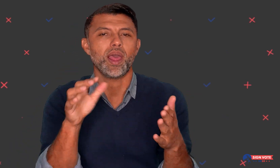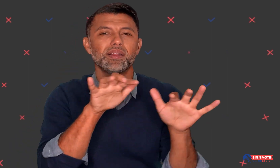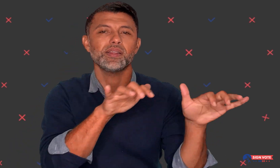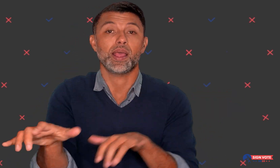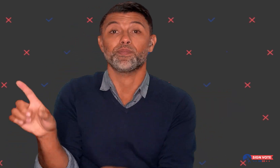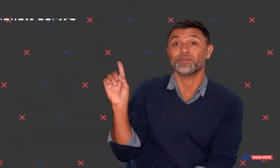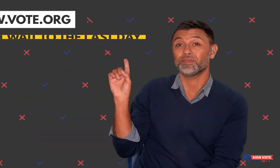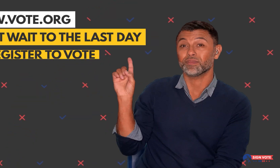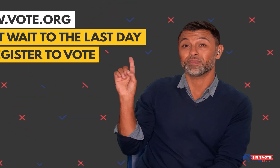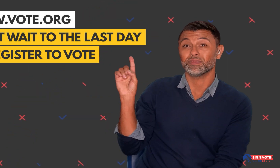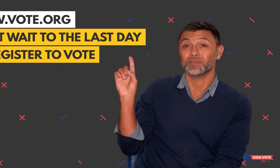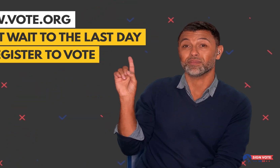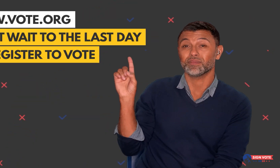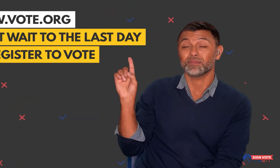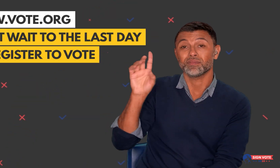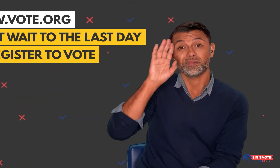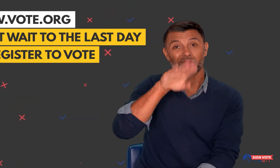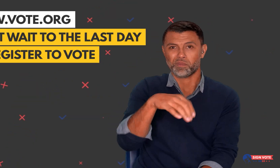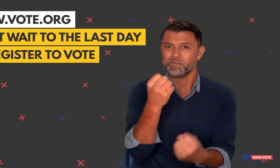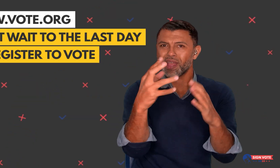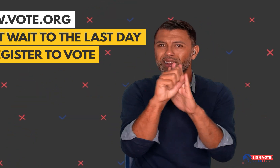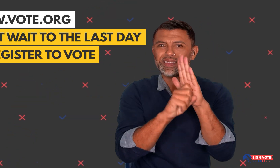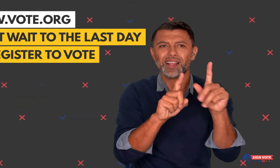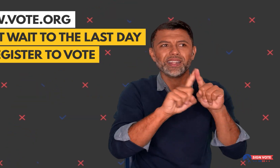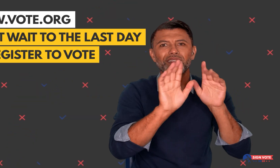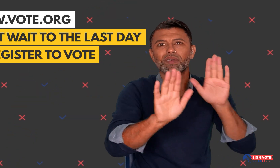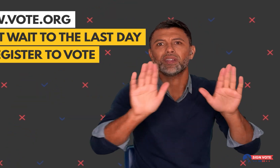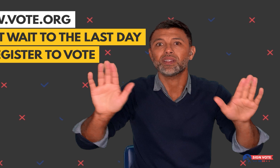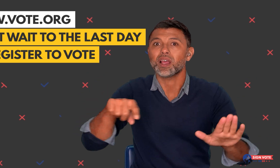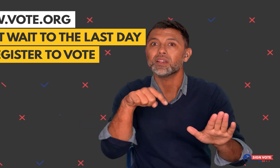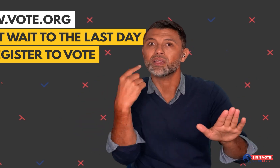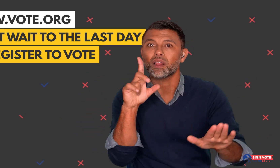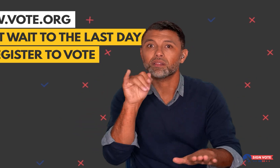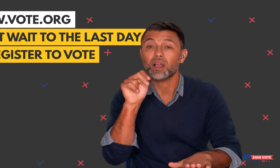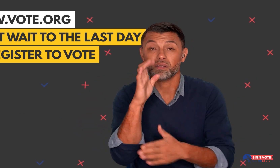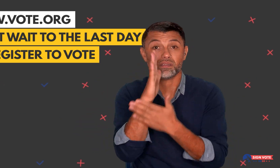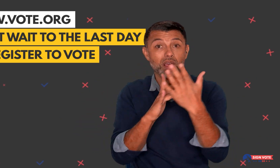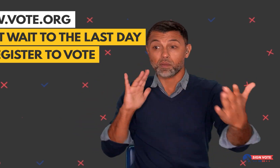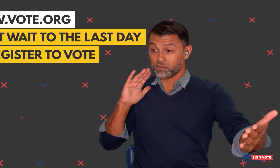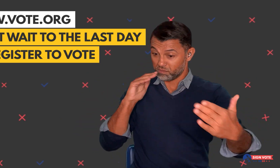go to www.iwillvote.com to find out. Many states have different deadlines.